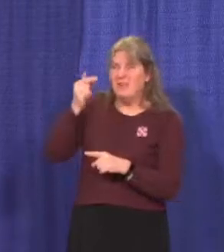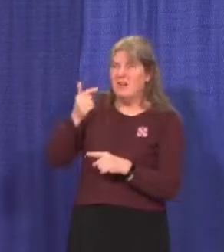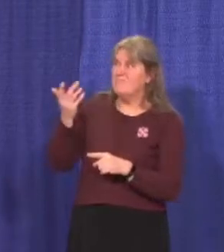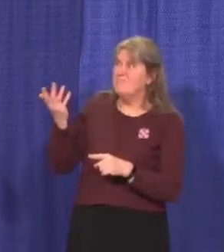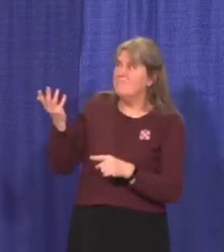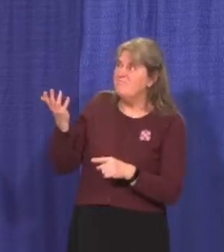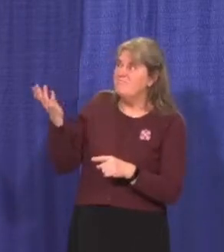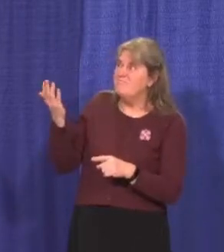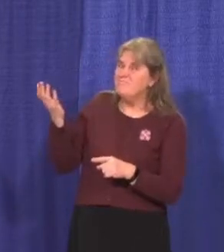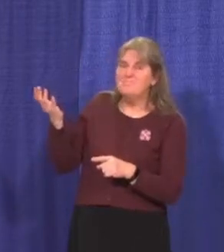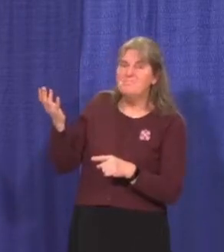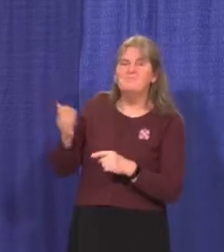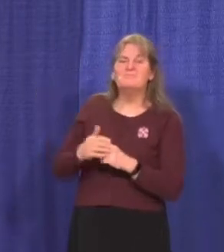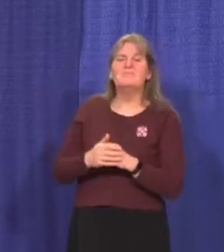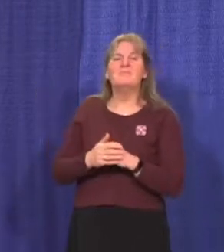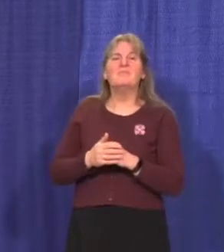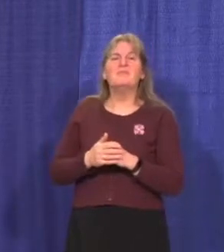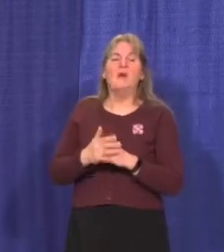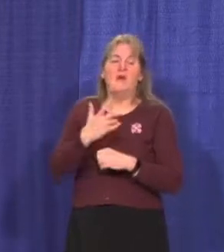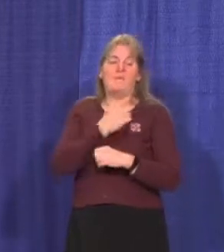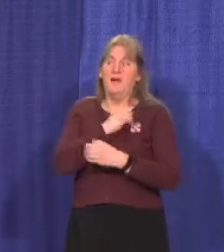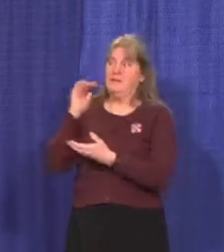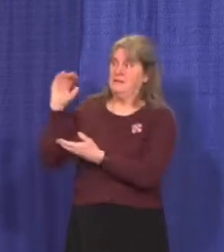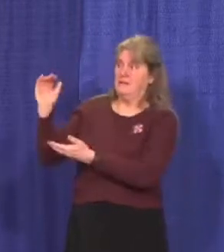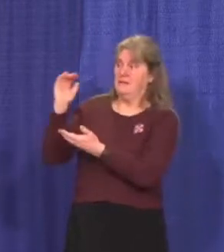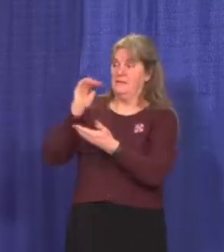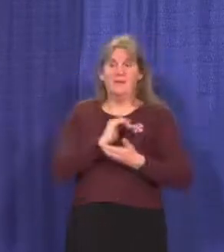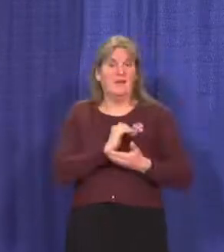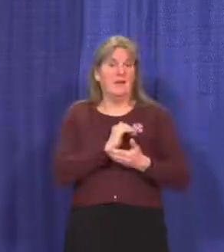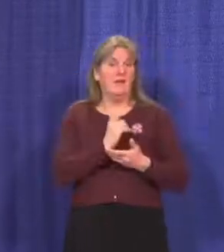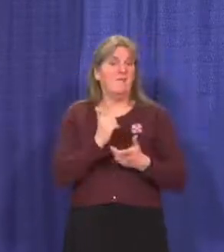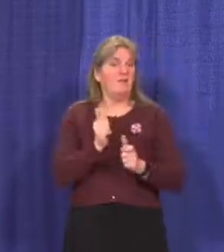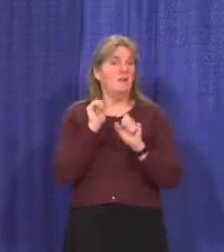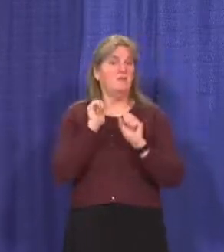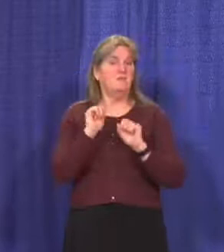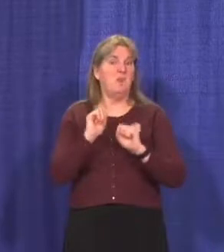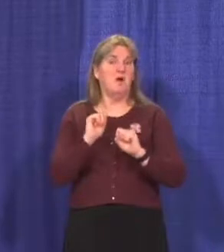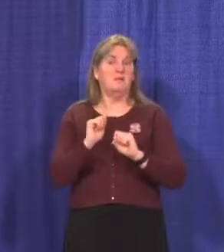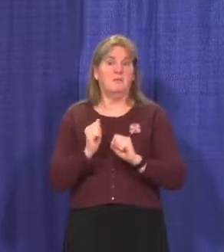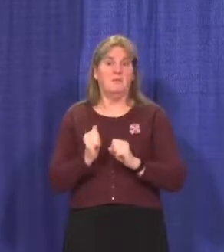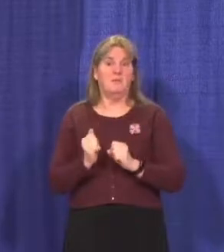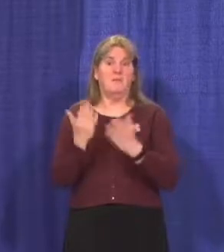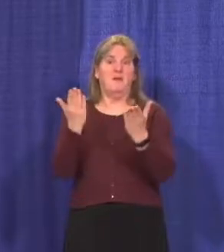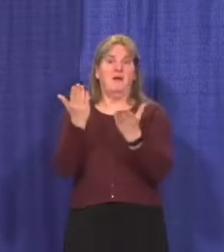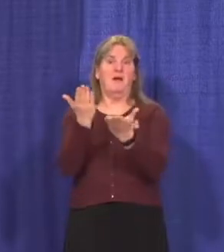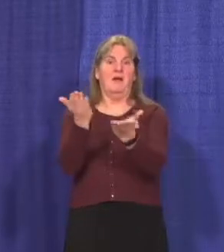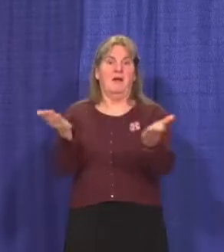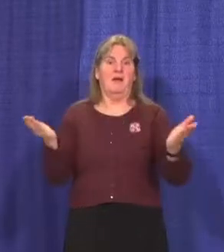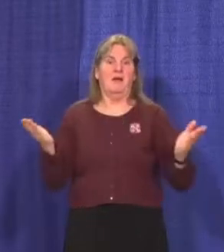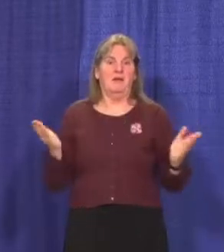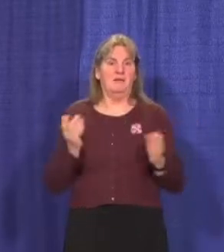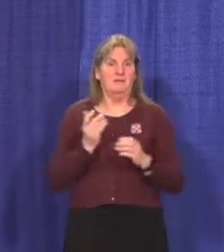will get them into arms as quickly and as safely as possible when we can answer your